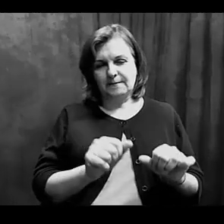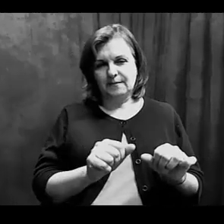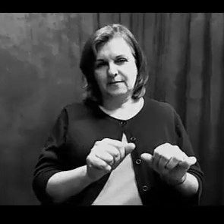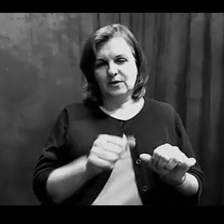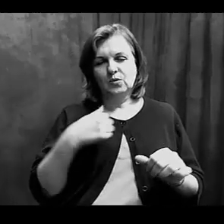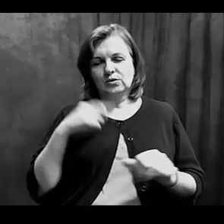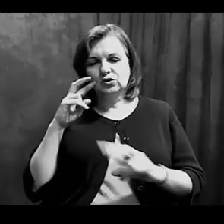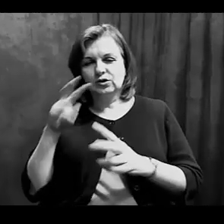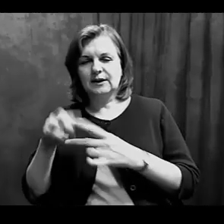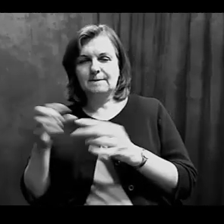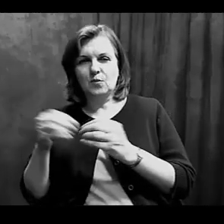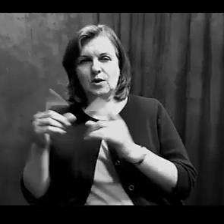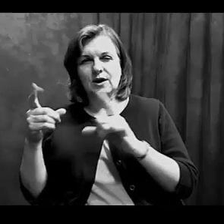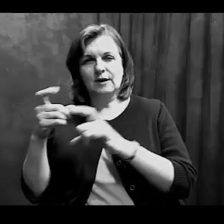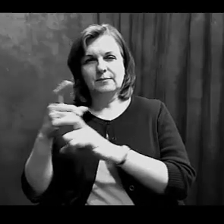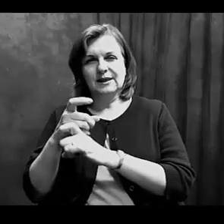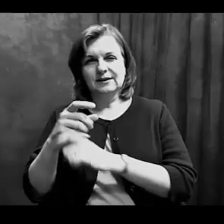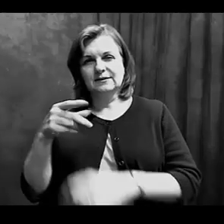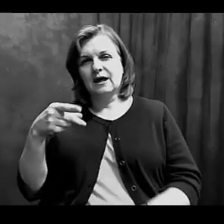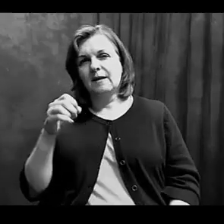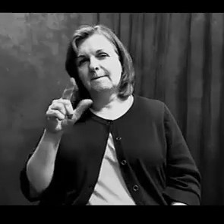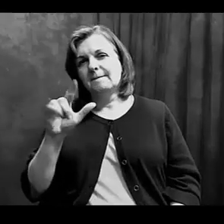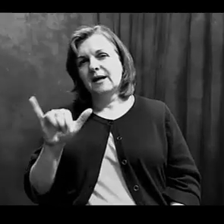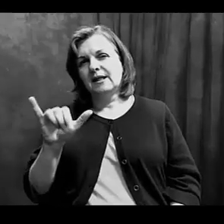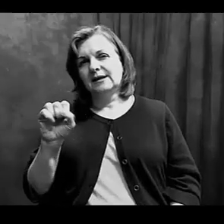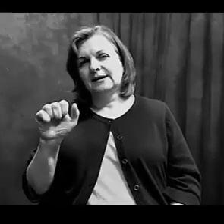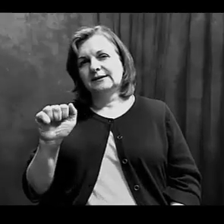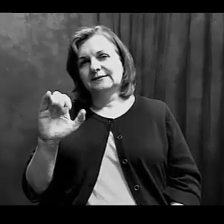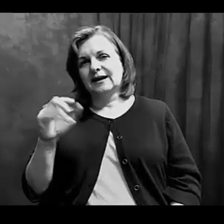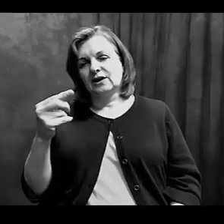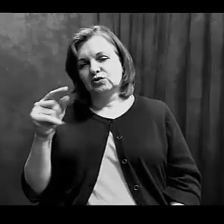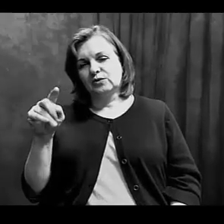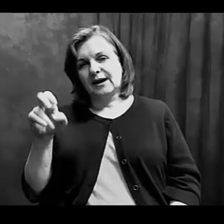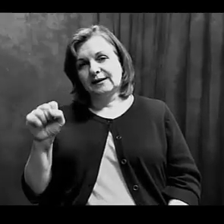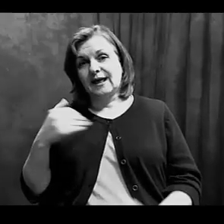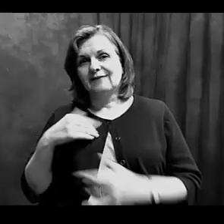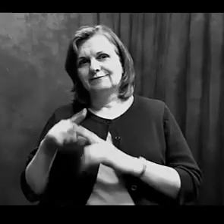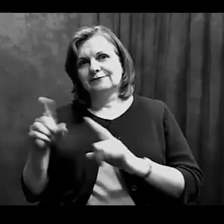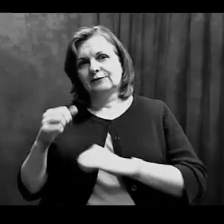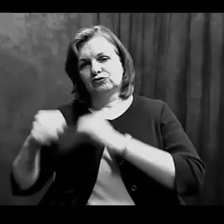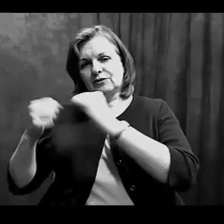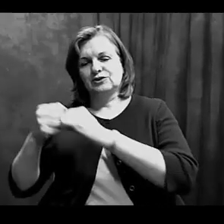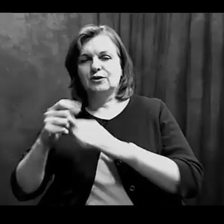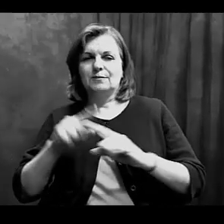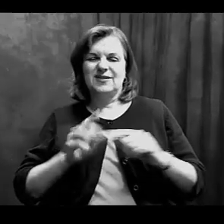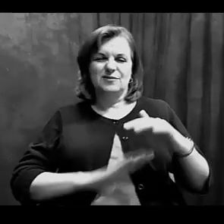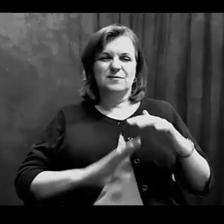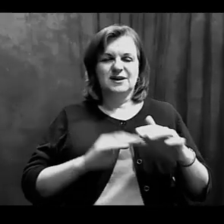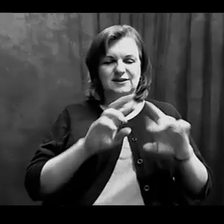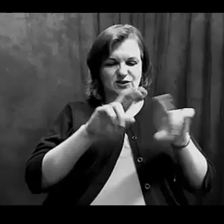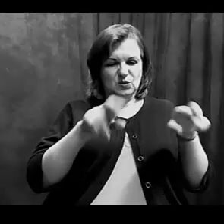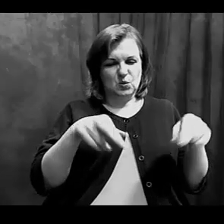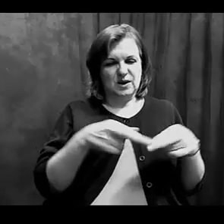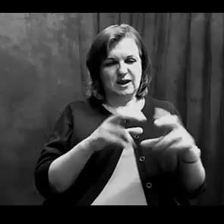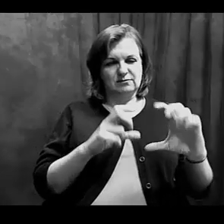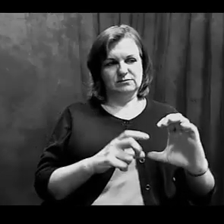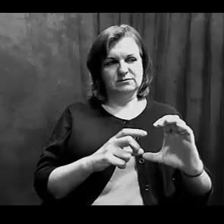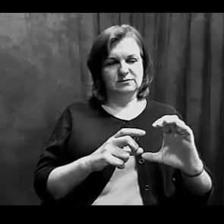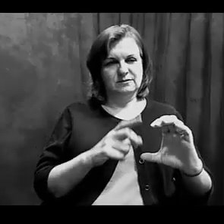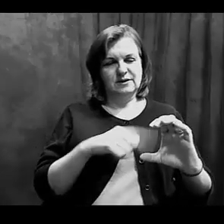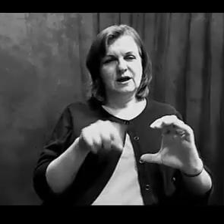we're going to look at more complex polysaccharides in a little bit that will form different types of structures but this is the